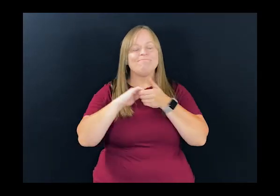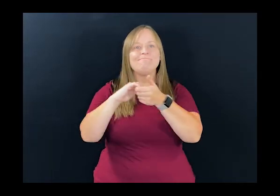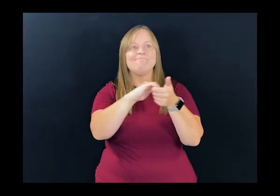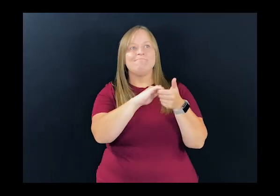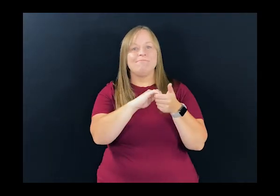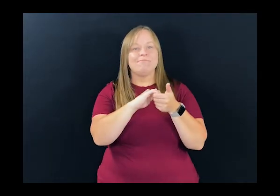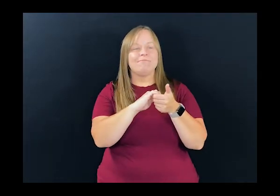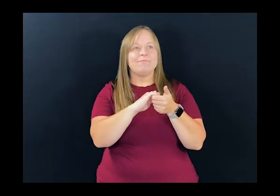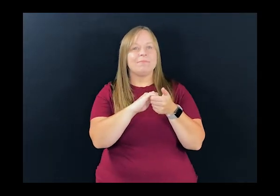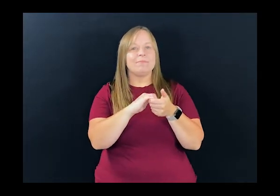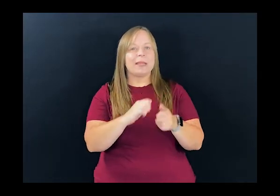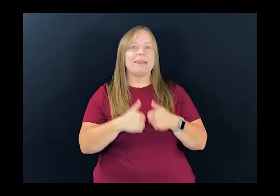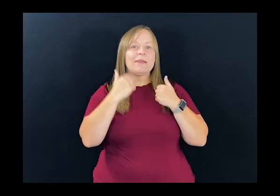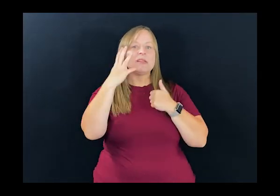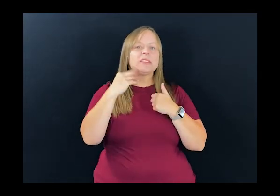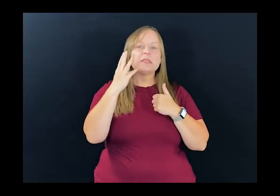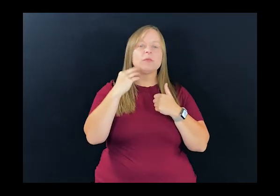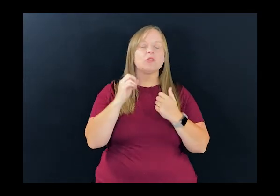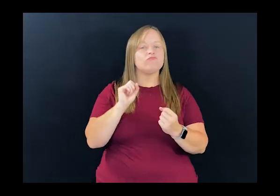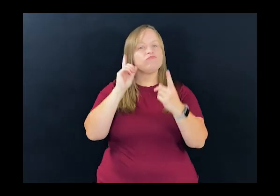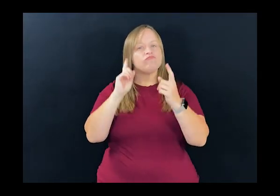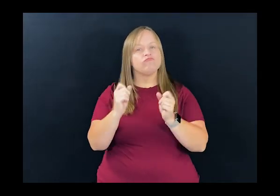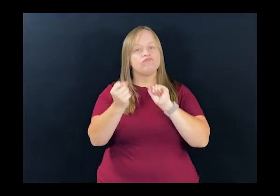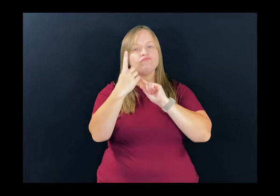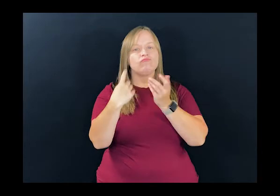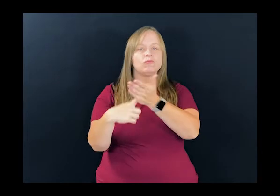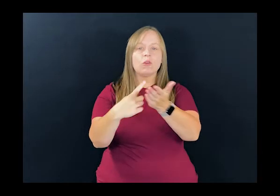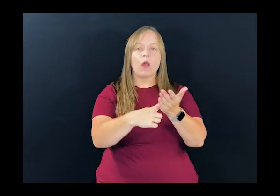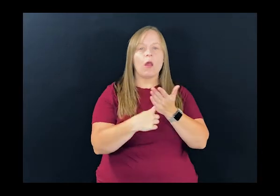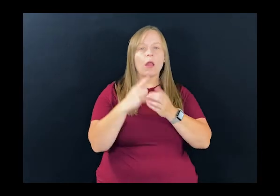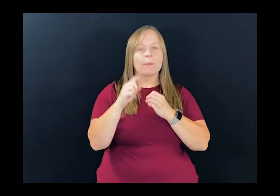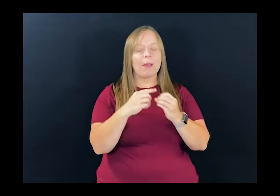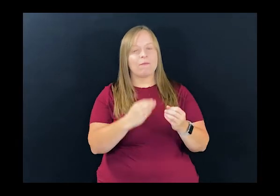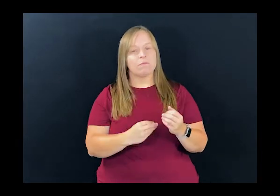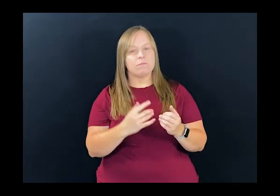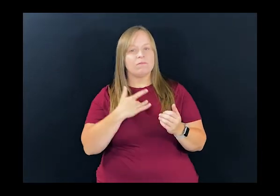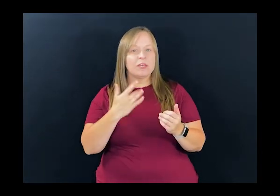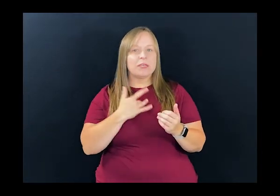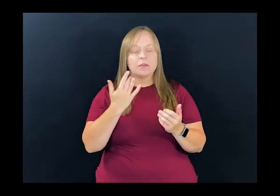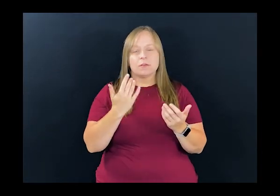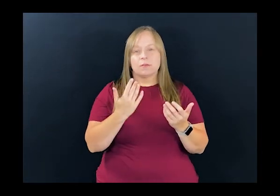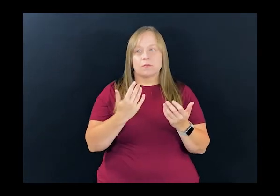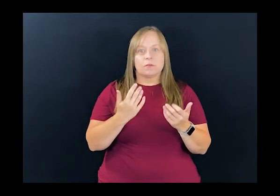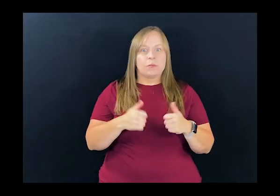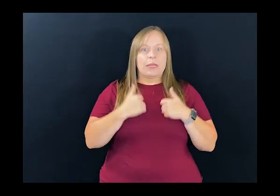the lived experiences that we all talk about. We feel that we live every day,